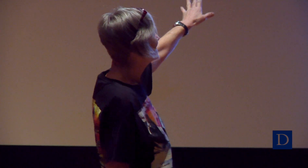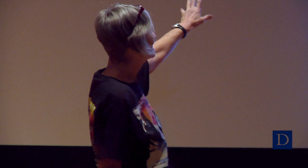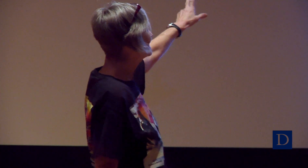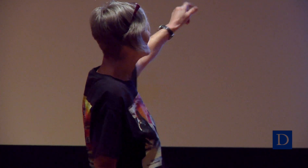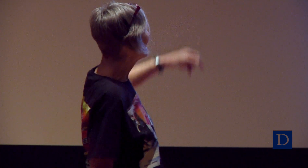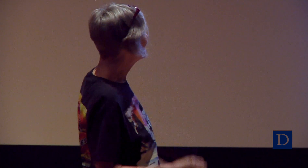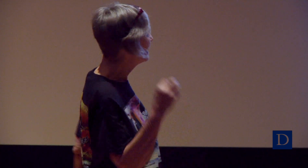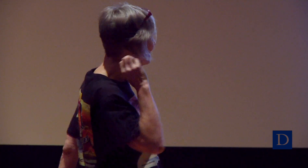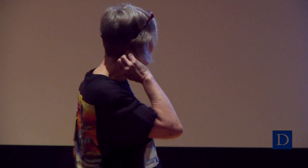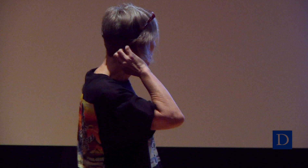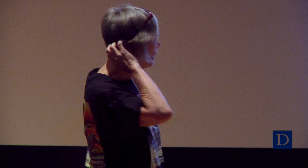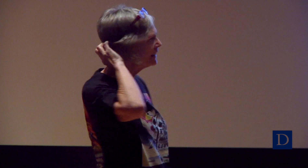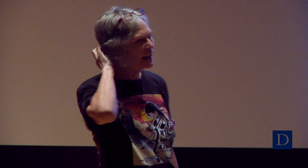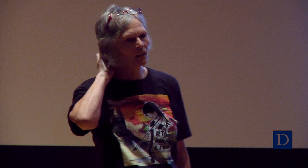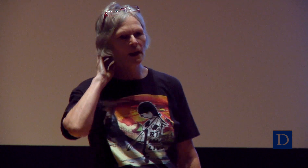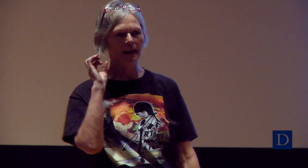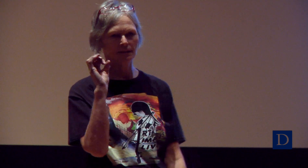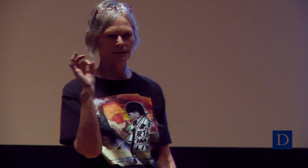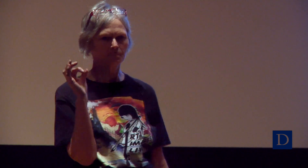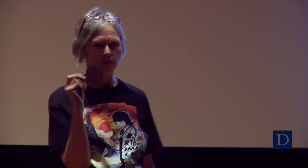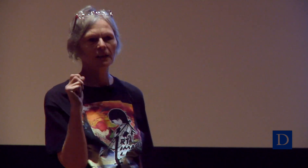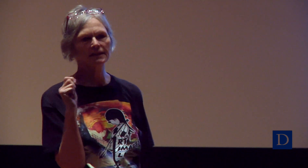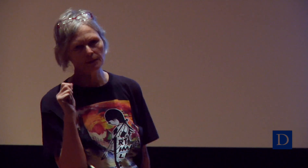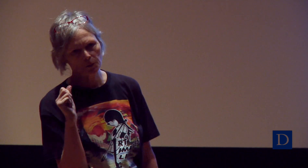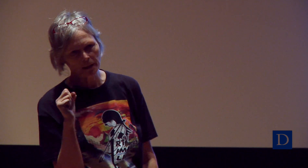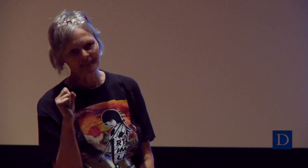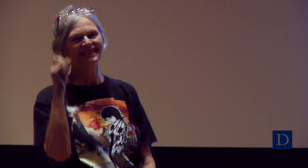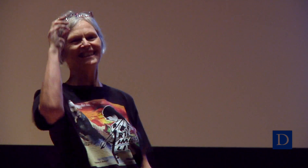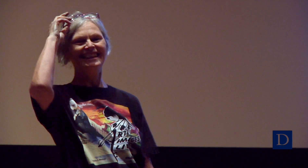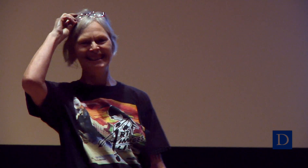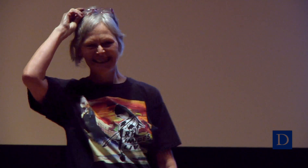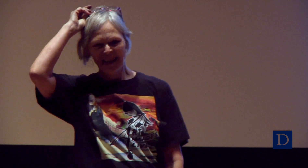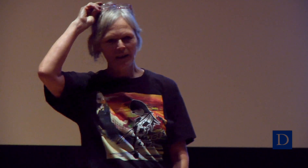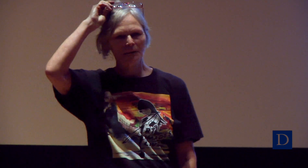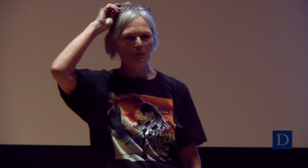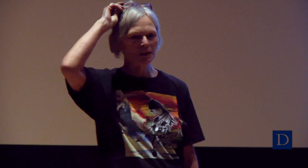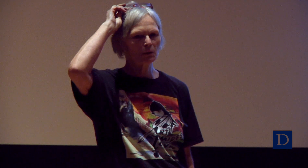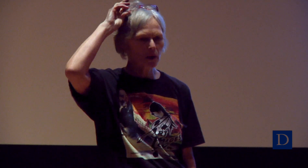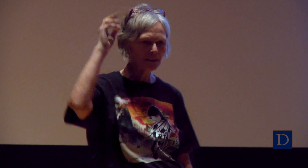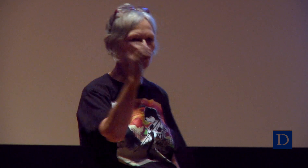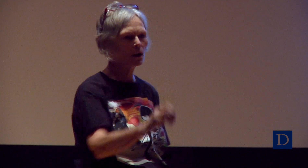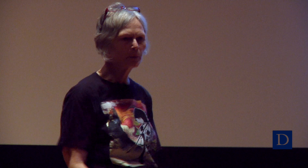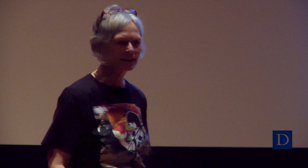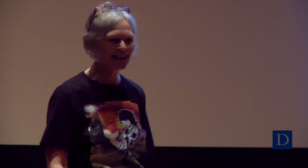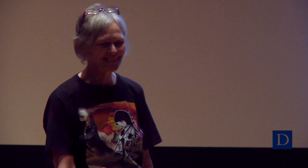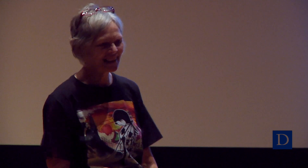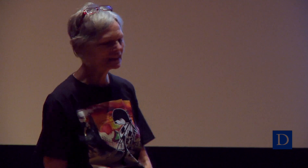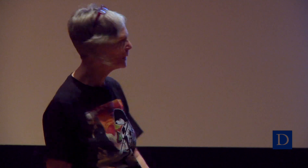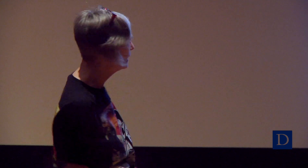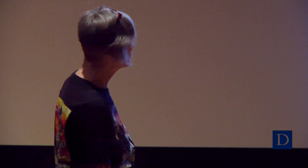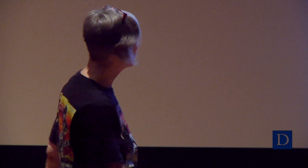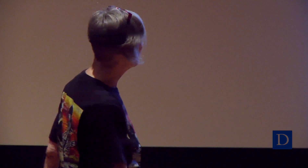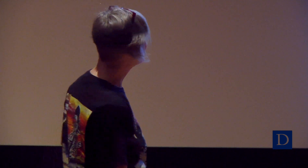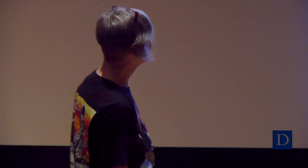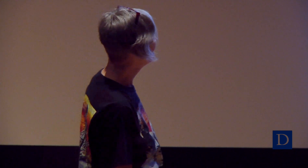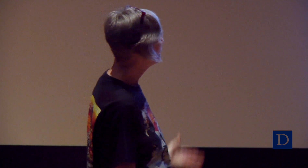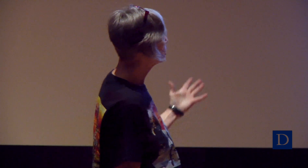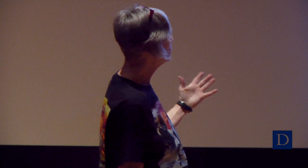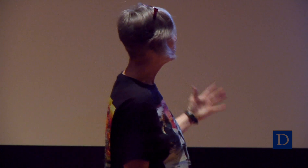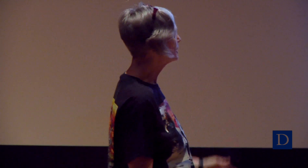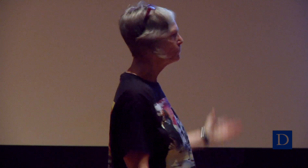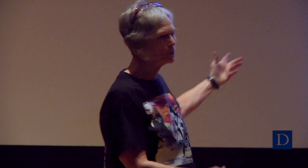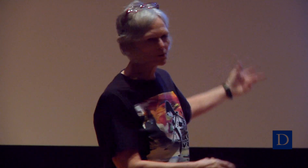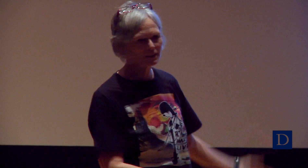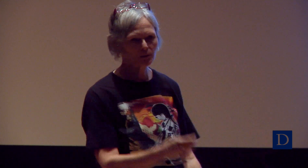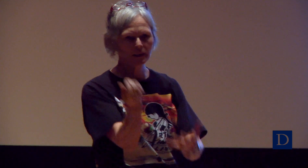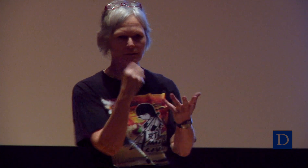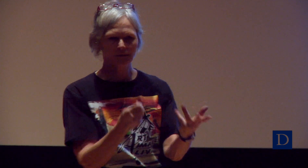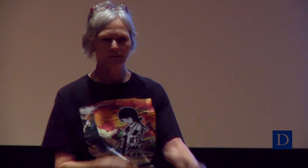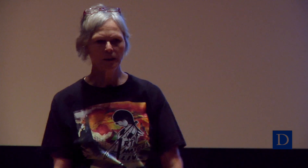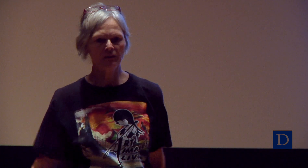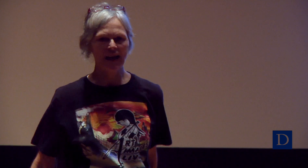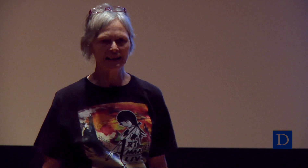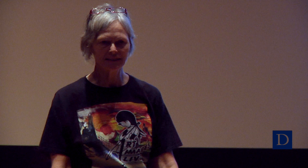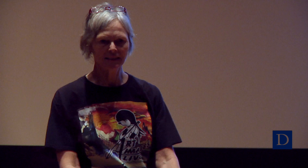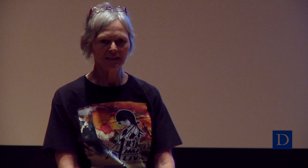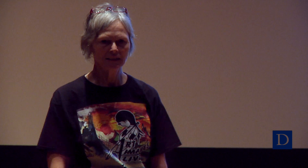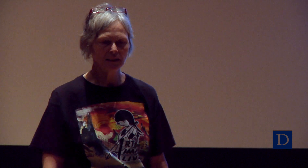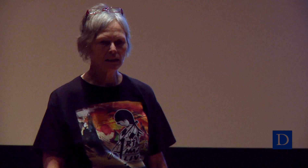This is Diane Wood, Pickin’ Hellcats. A senior band. I often wondered why they were called Pickin’ Hellcats, but they were great. Blues. Blues. Very fast.